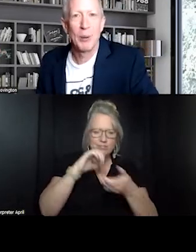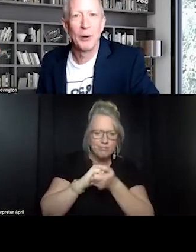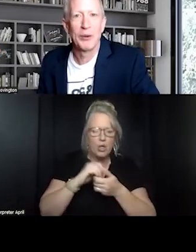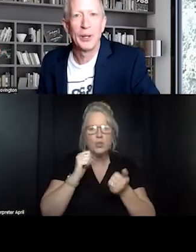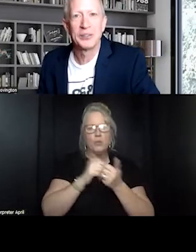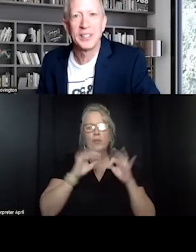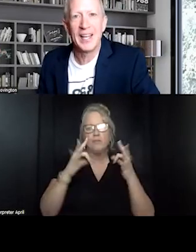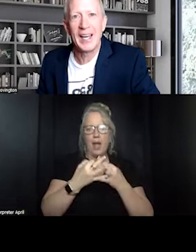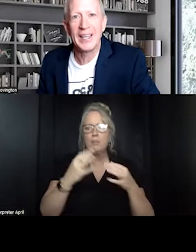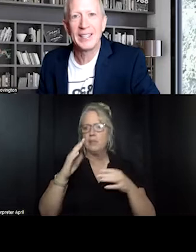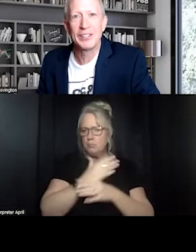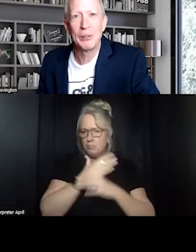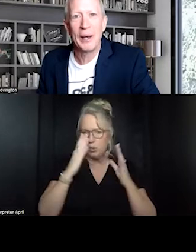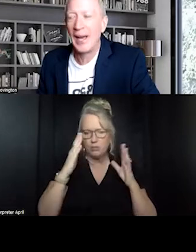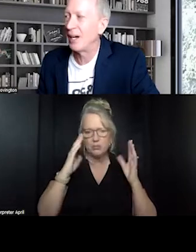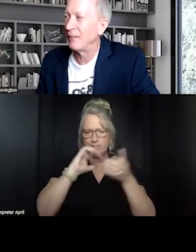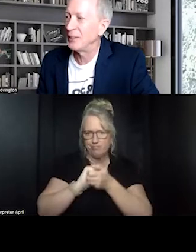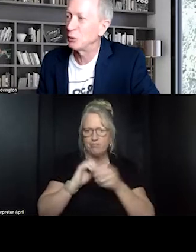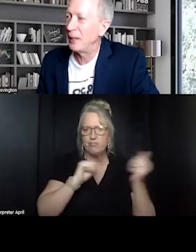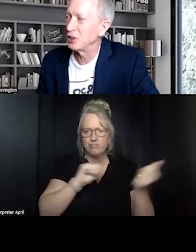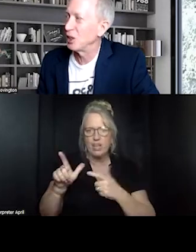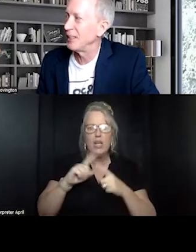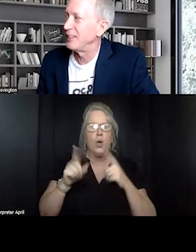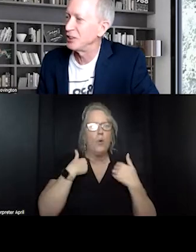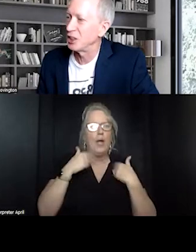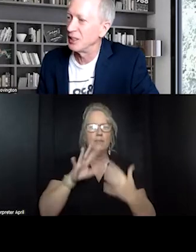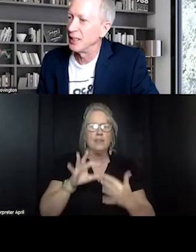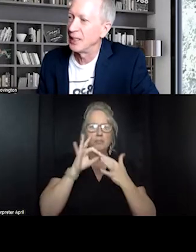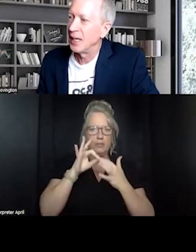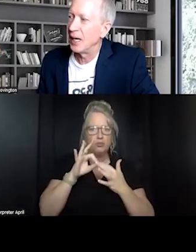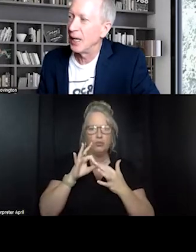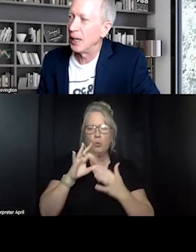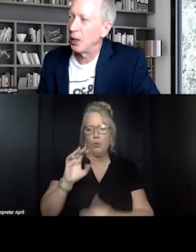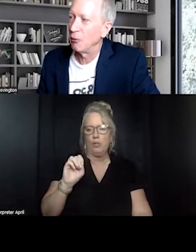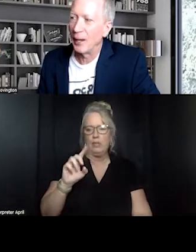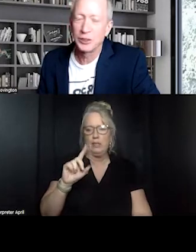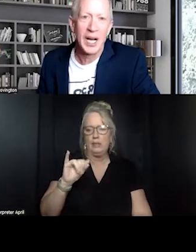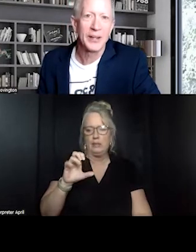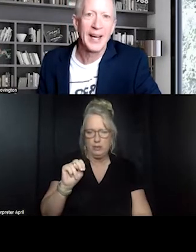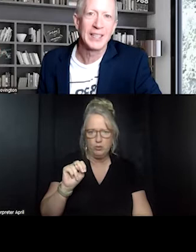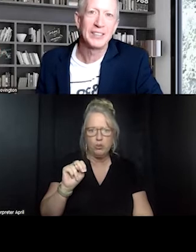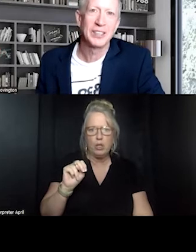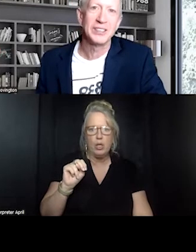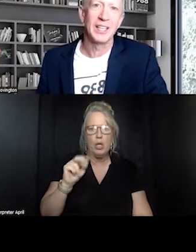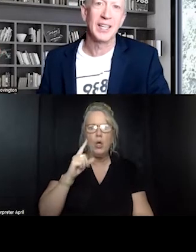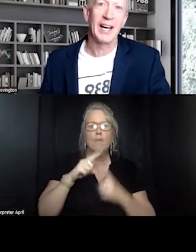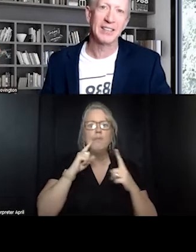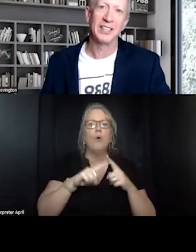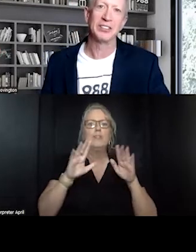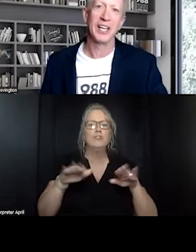WE ARE THRILLED TODAY TO HAVE A SPECIAL EDITION AROUND CHILD AND ADOLESCENT ACCESS TO CARE.